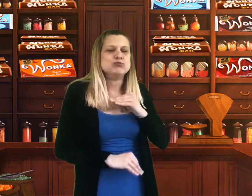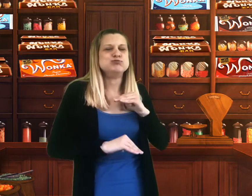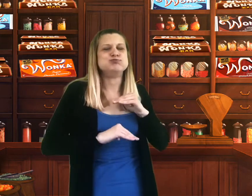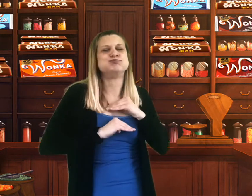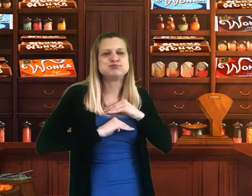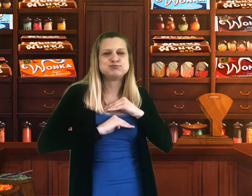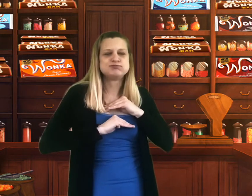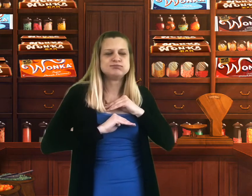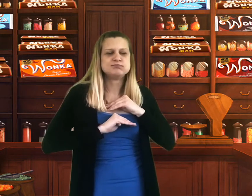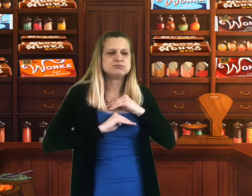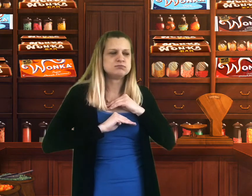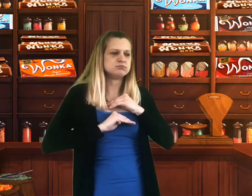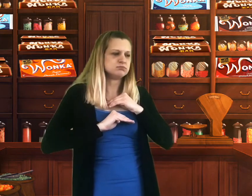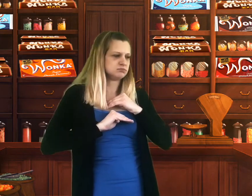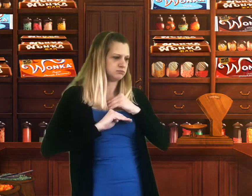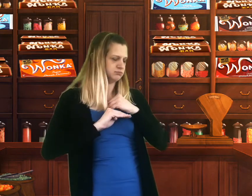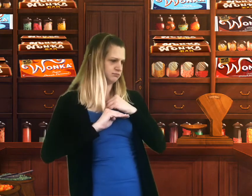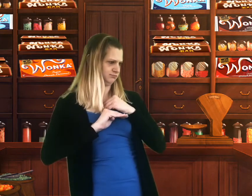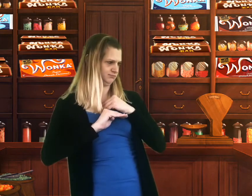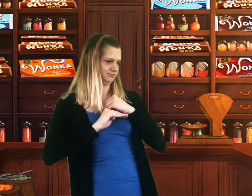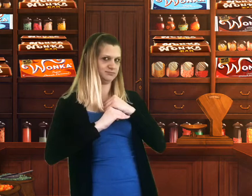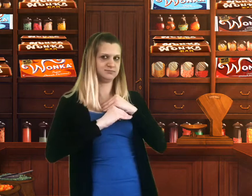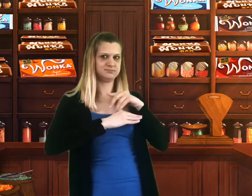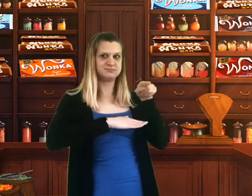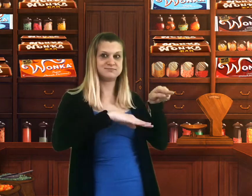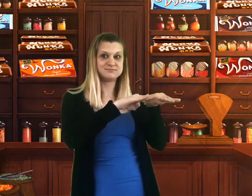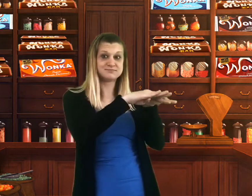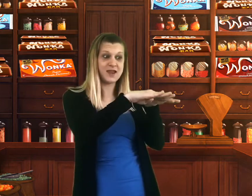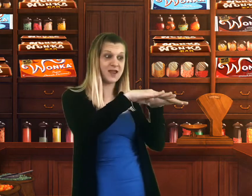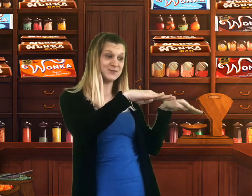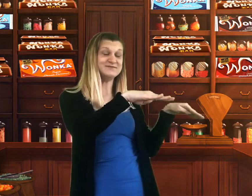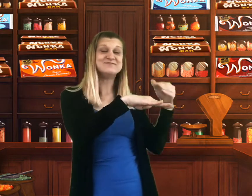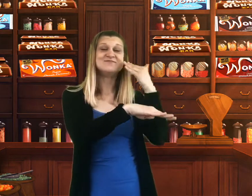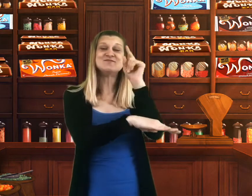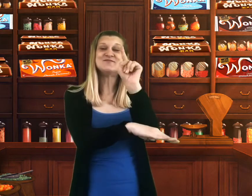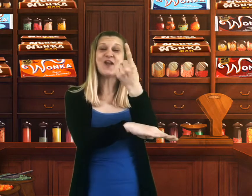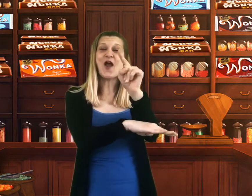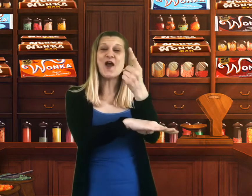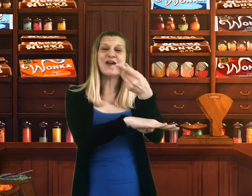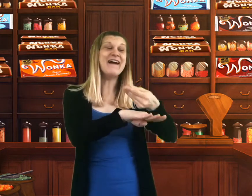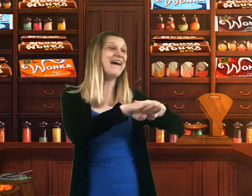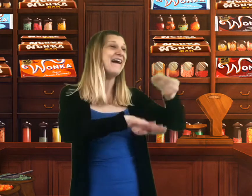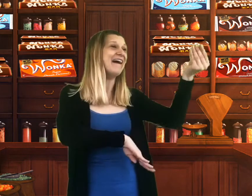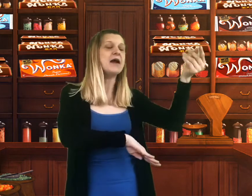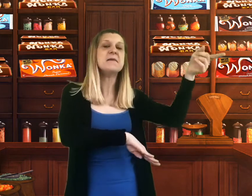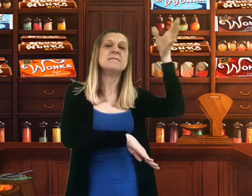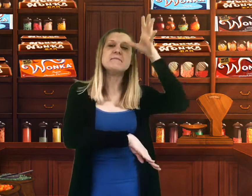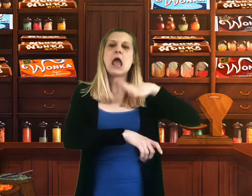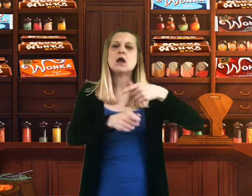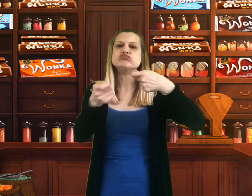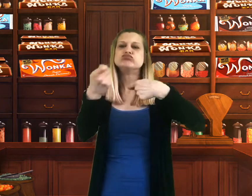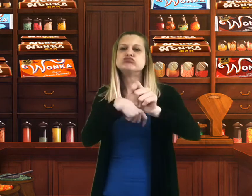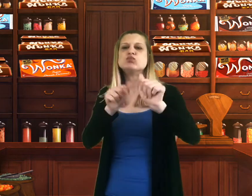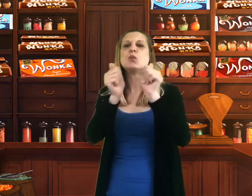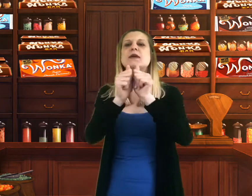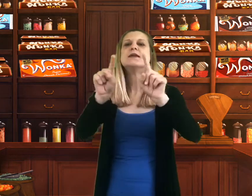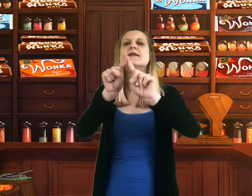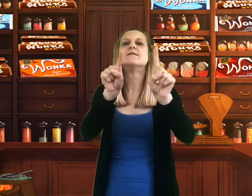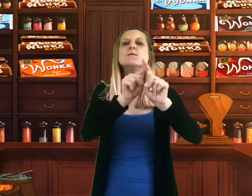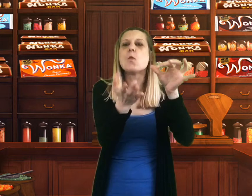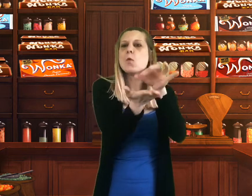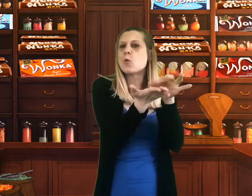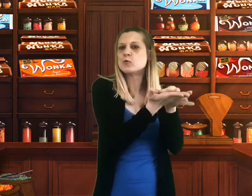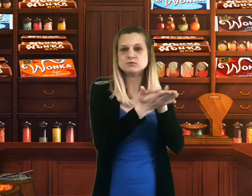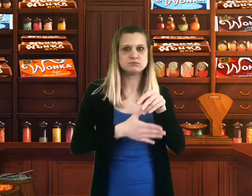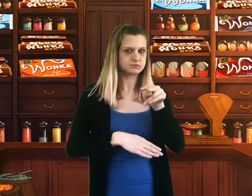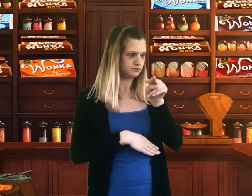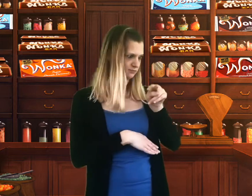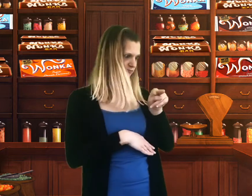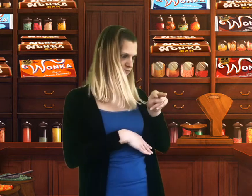Then he paused. His eyes were just above the level of the counter.